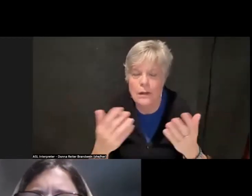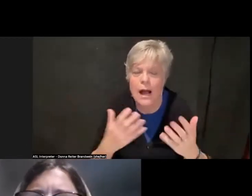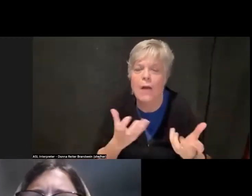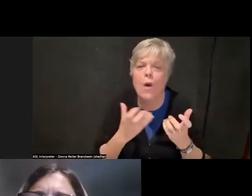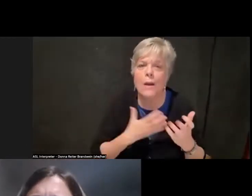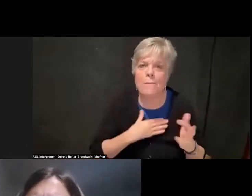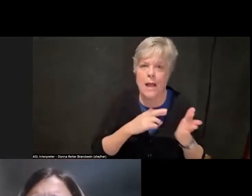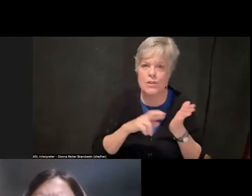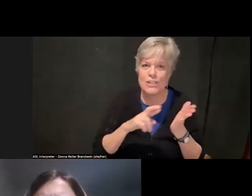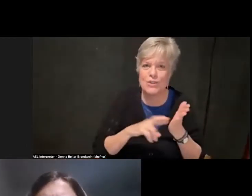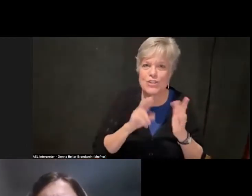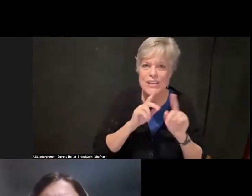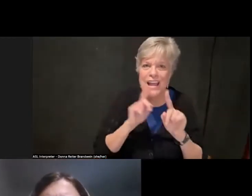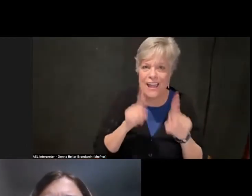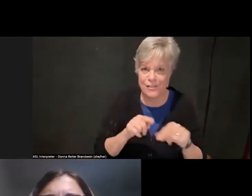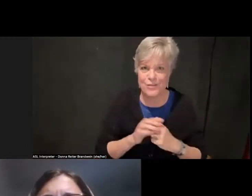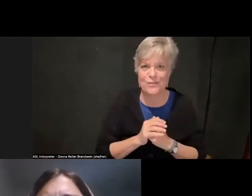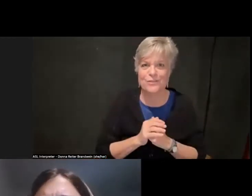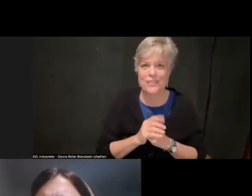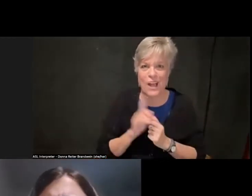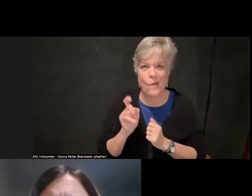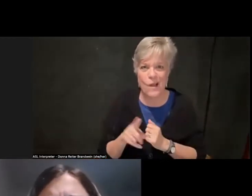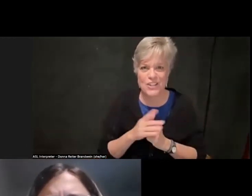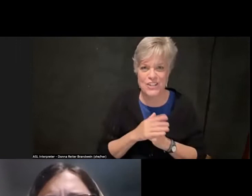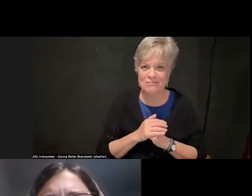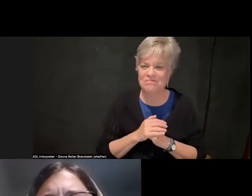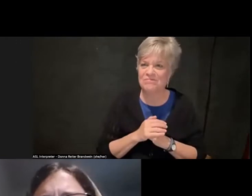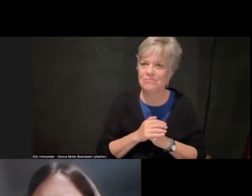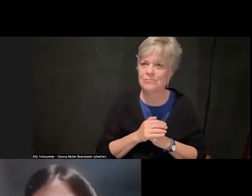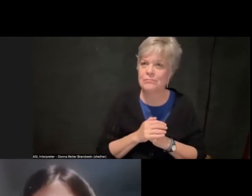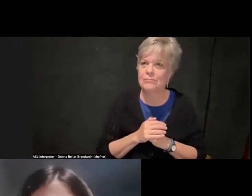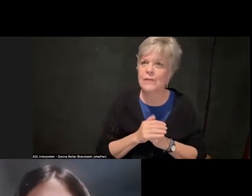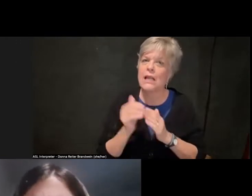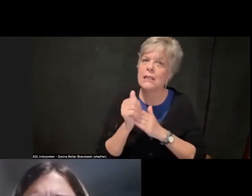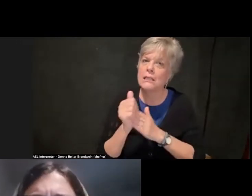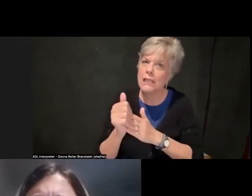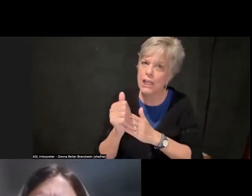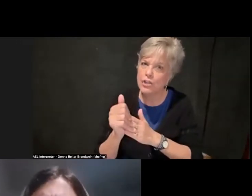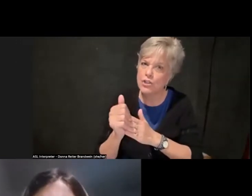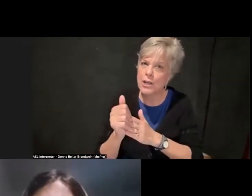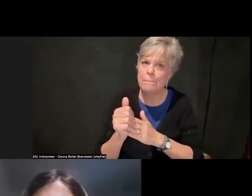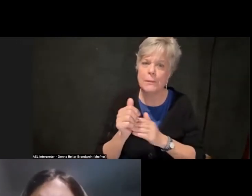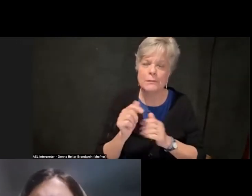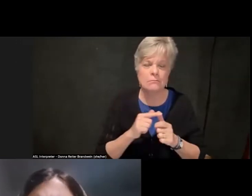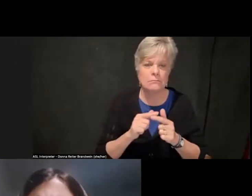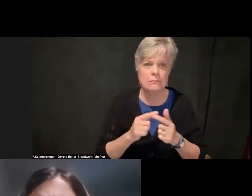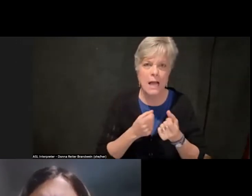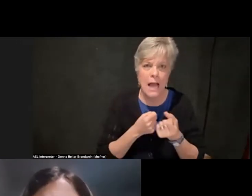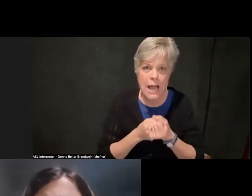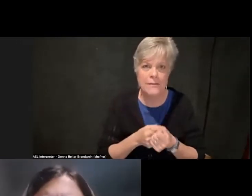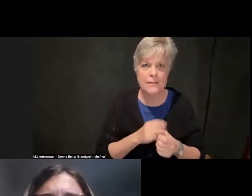And I think that again, leadership, advocacy, faculty training, and pride.